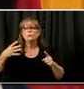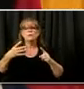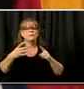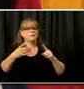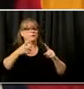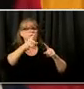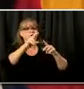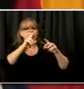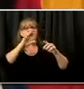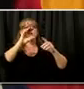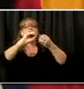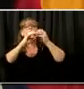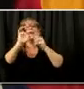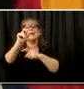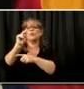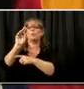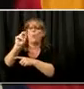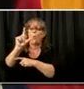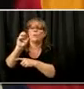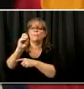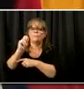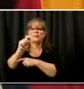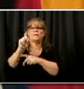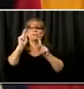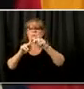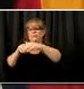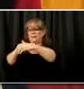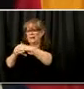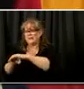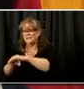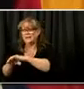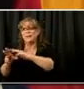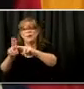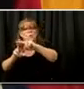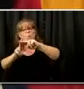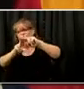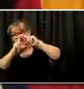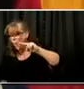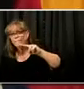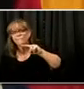of our youngest kids our preschoolers and our kindergarteners are not enrolled in school we need